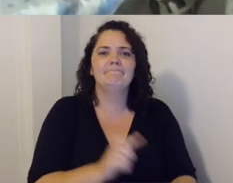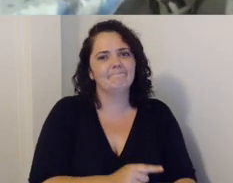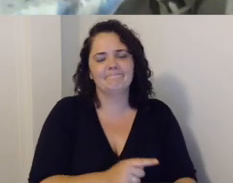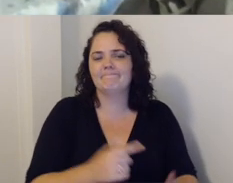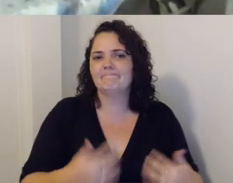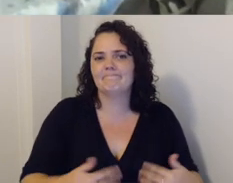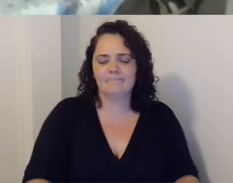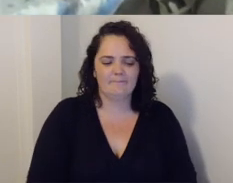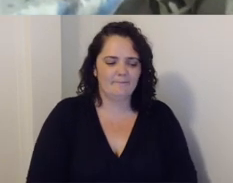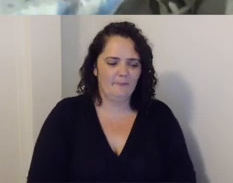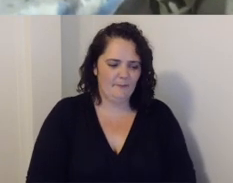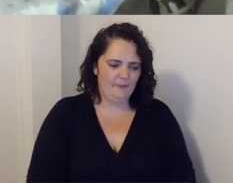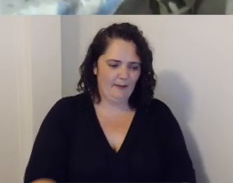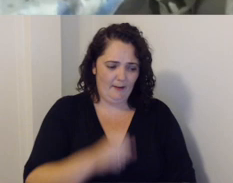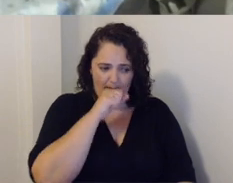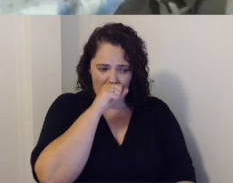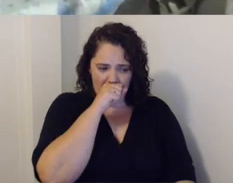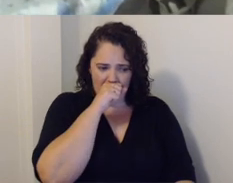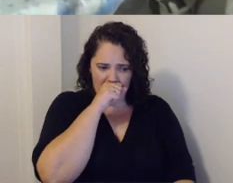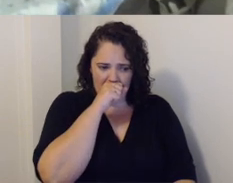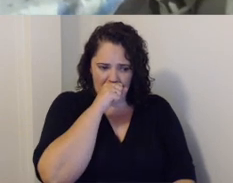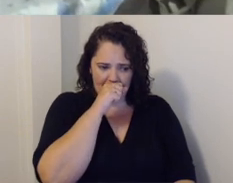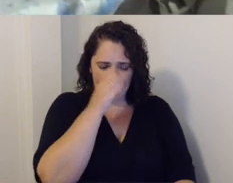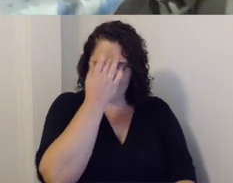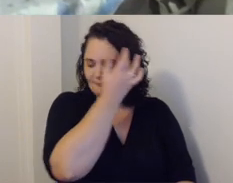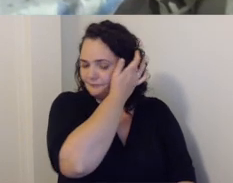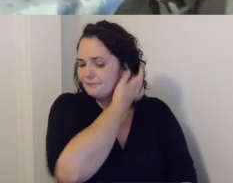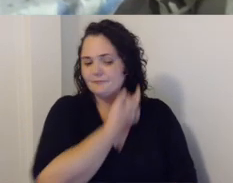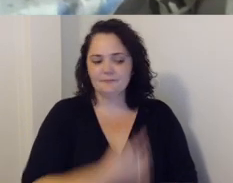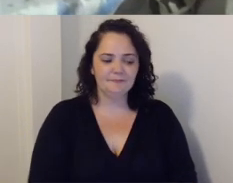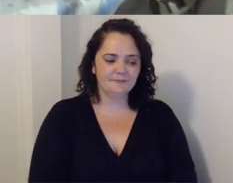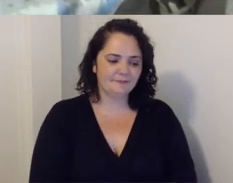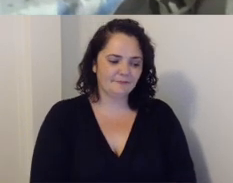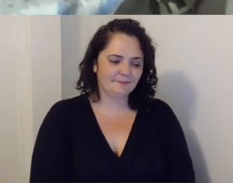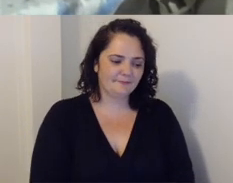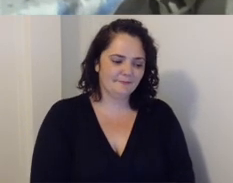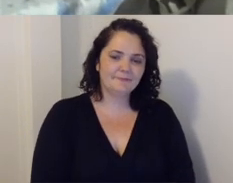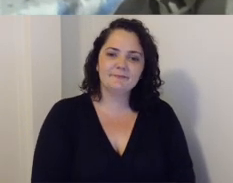alright final minute y'all